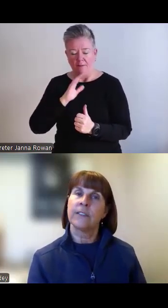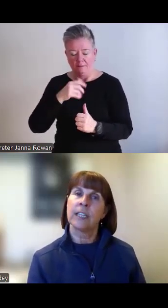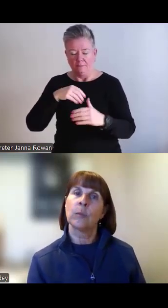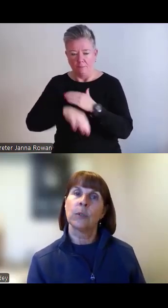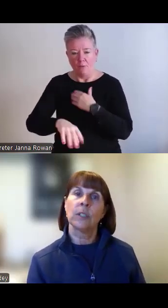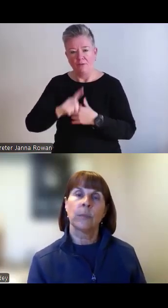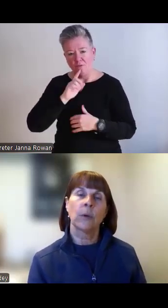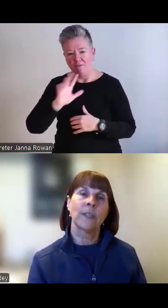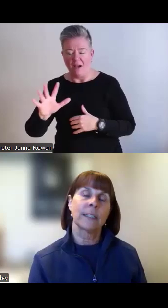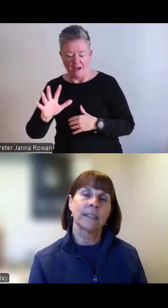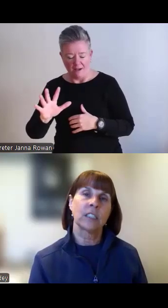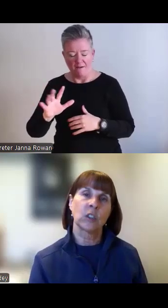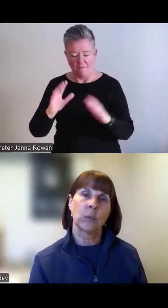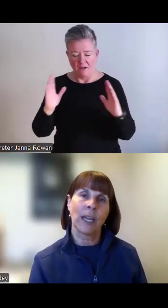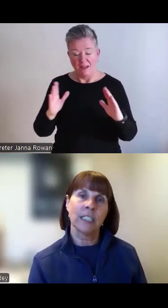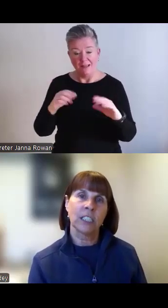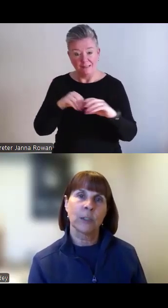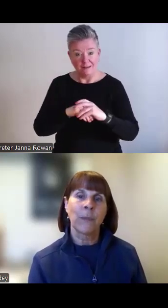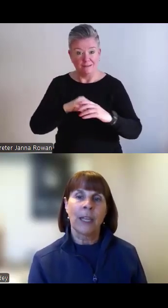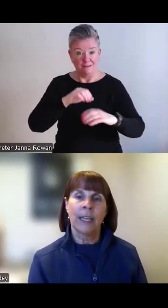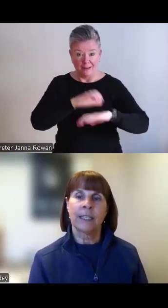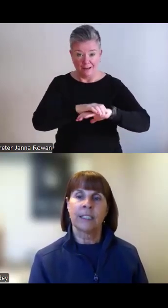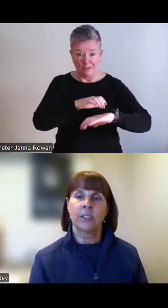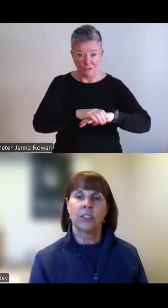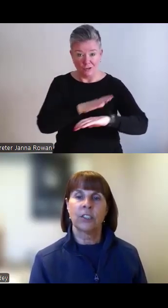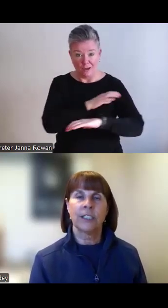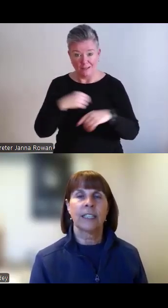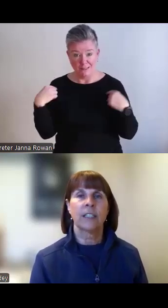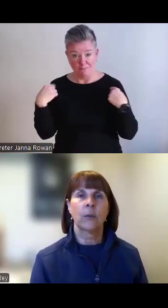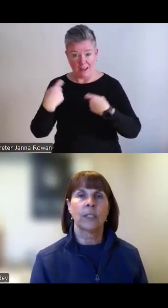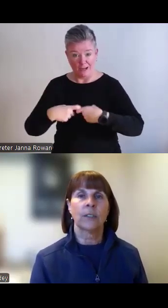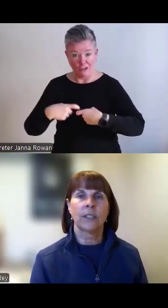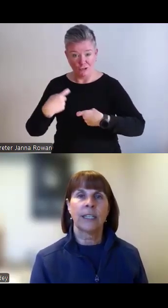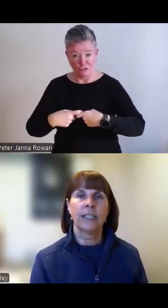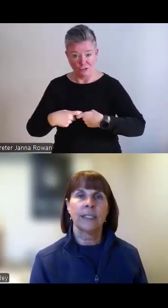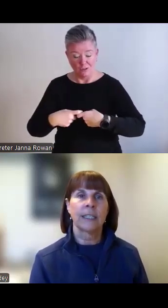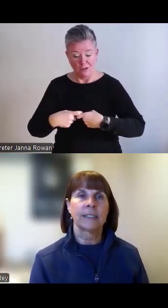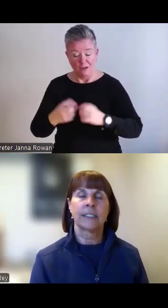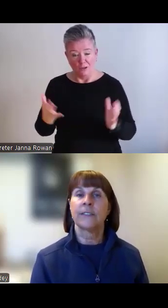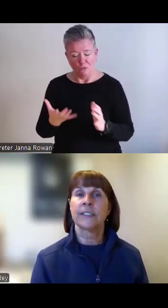It's available in both English and Spanish, and I'd encourage you to take a quick look at it, see